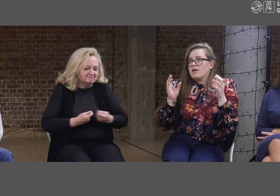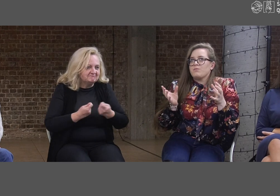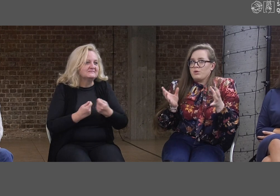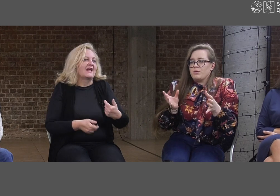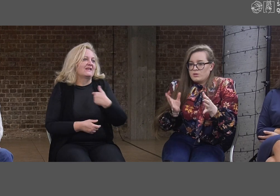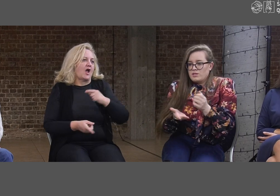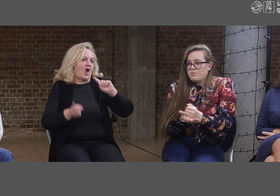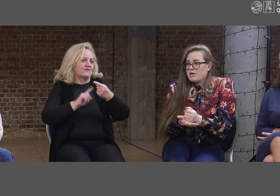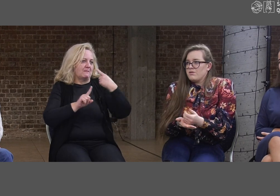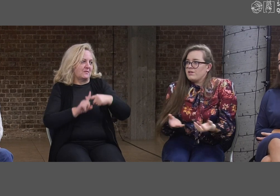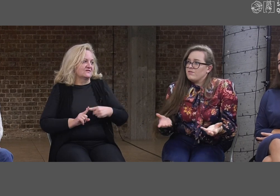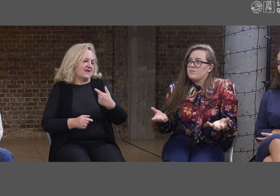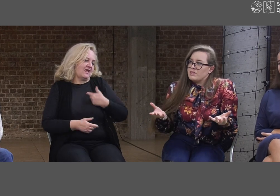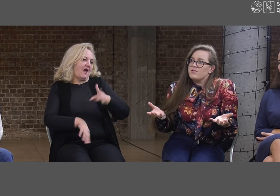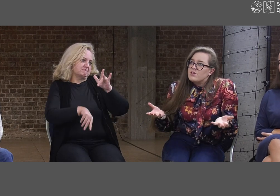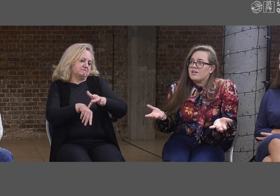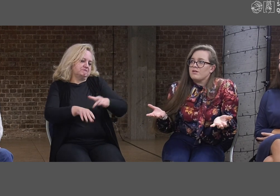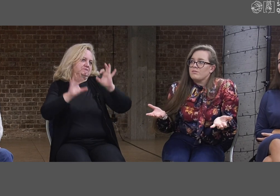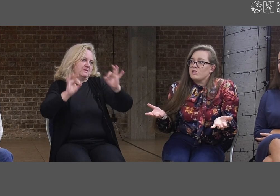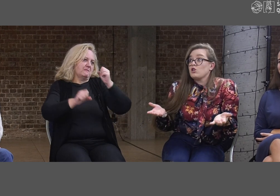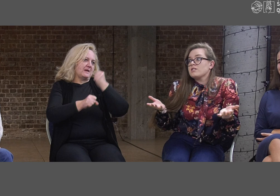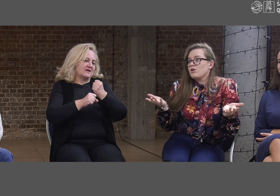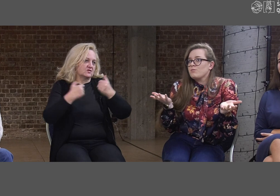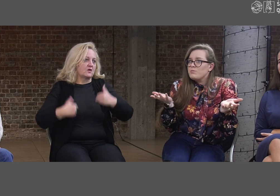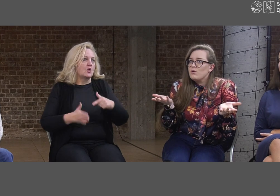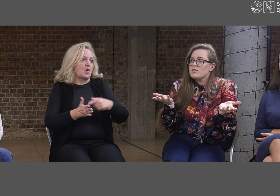and I'm just a very efficient worker and that's a huge plus.